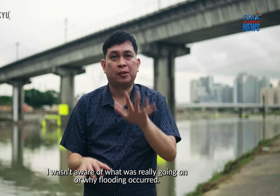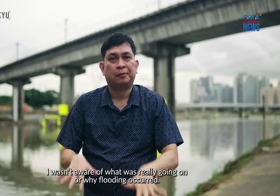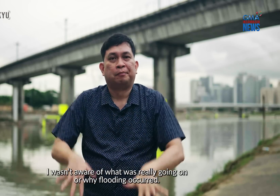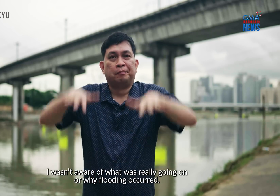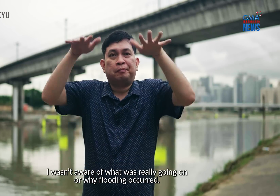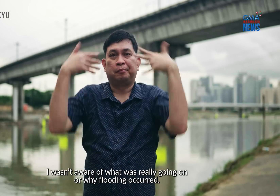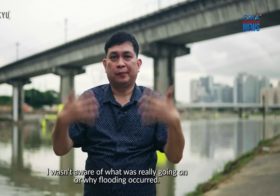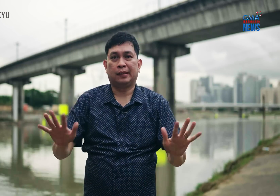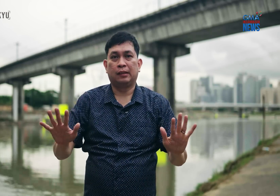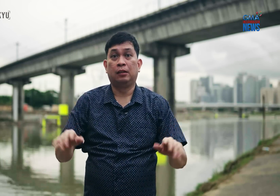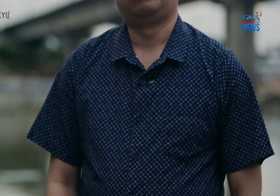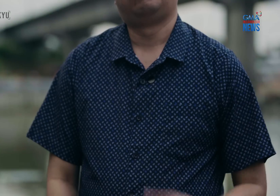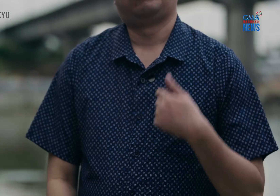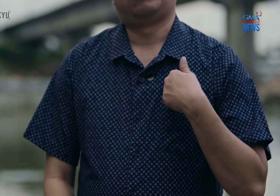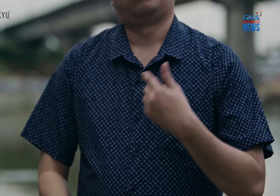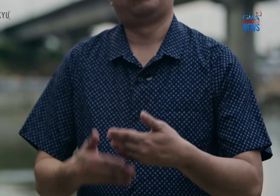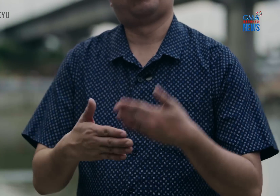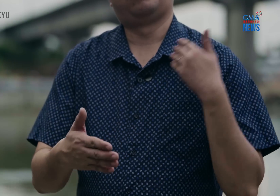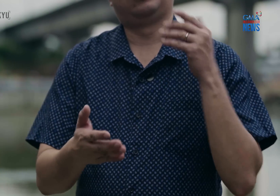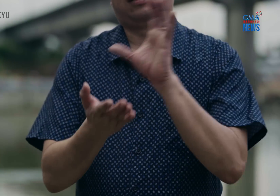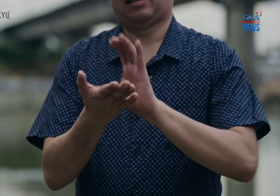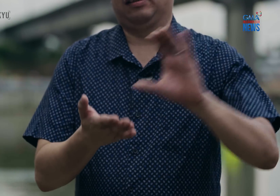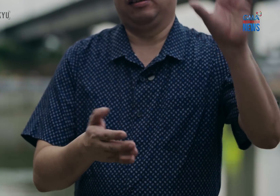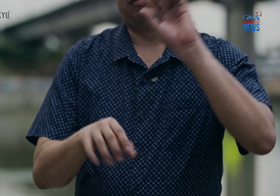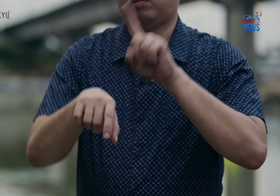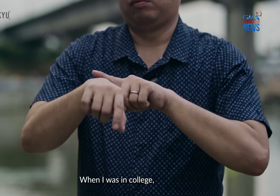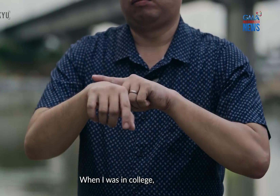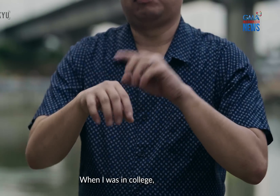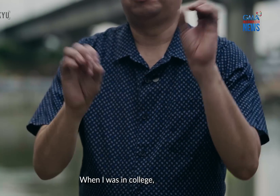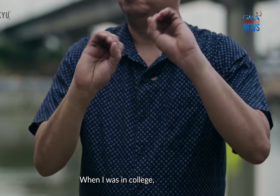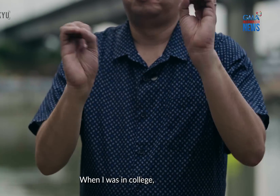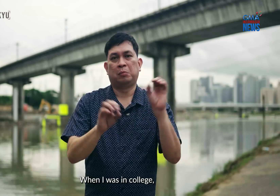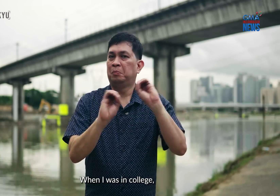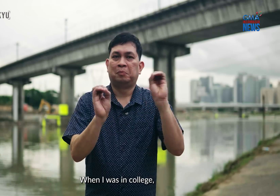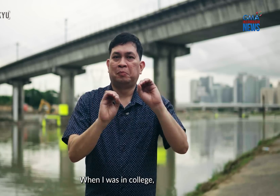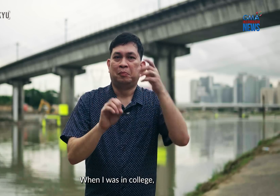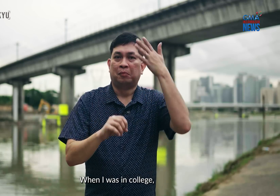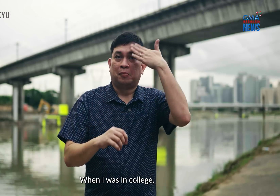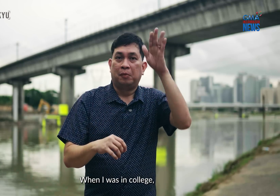Back then, I really didn’t know. And whenever there was heavy rain, I didn’t realize that flooding would happen.